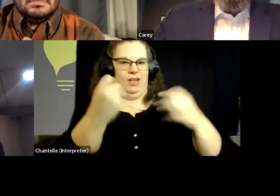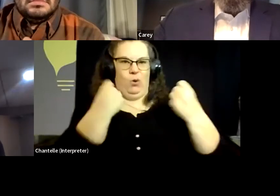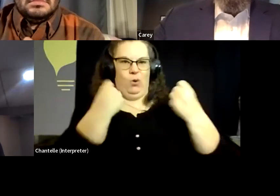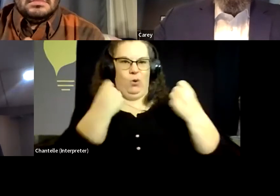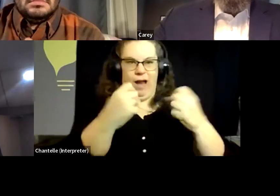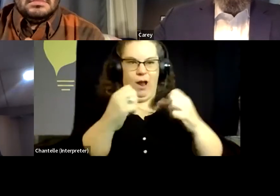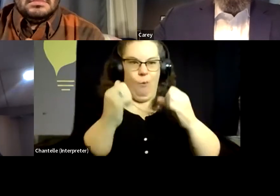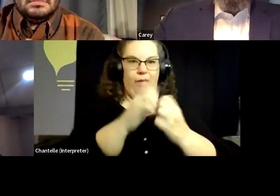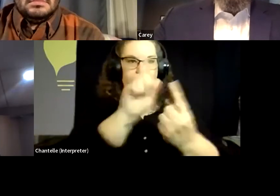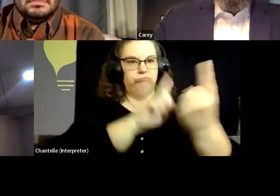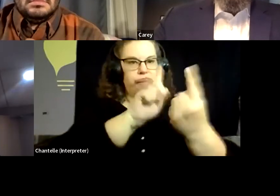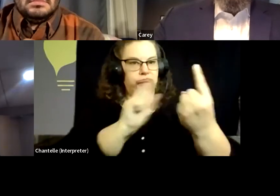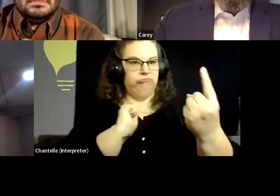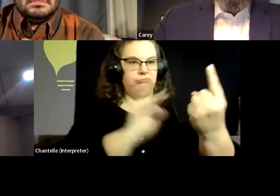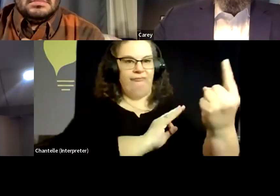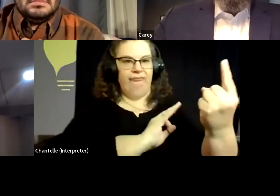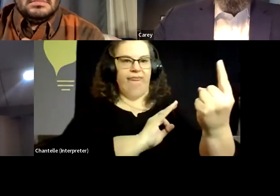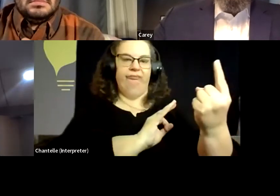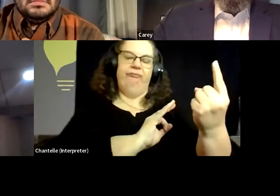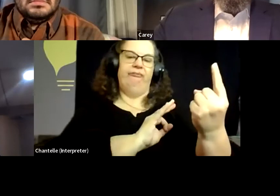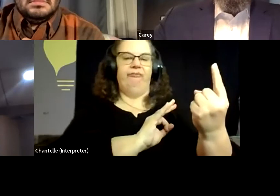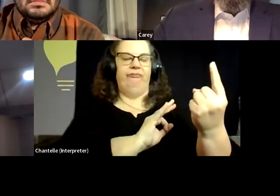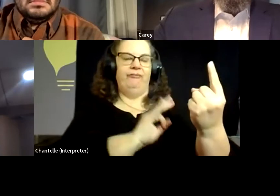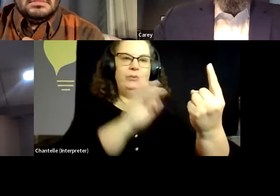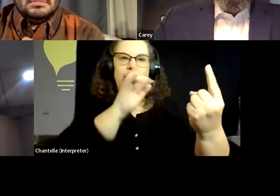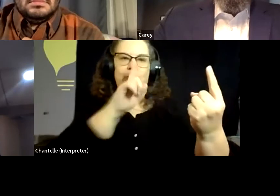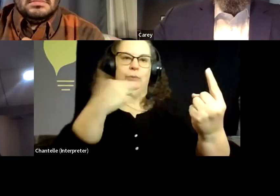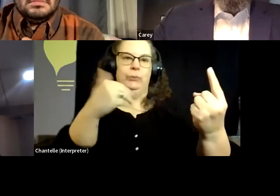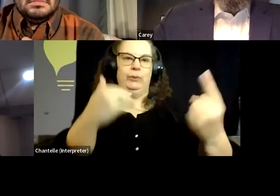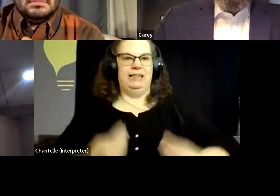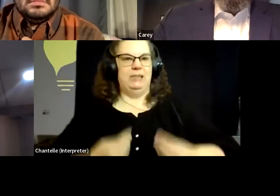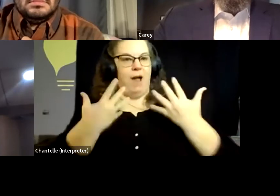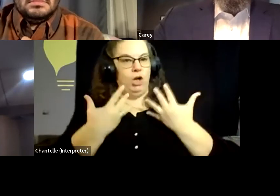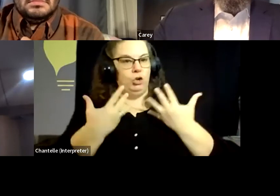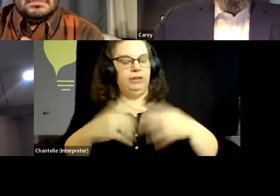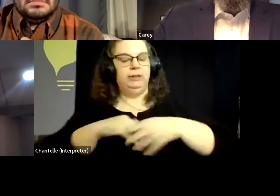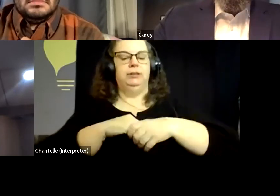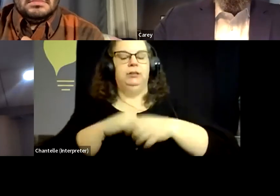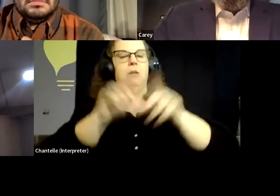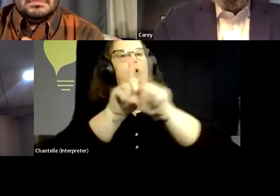is very -- inspiring to me . We try to make sure they are having